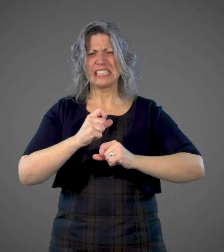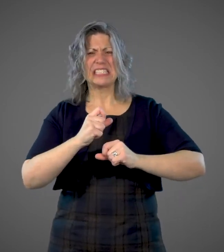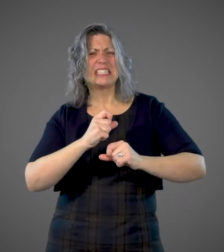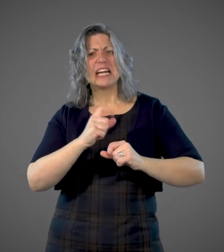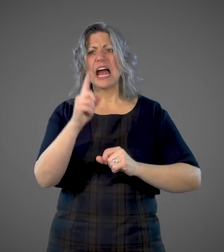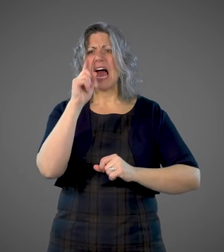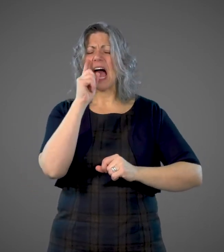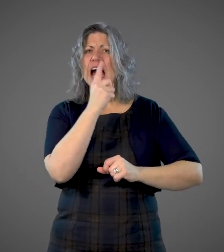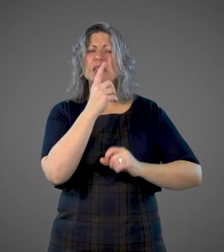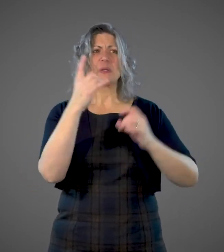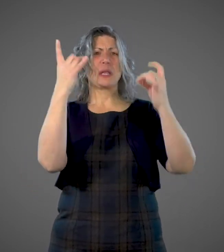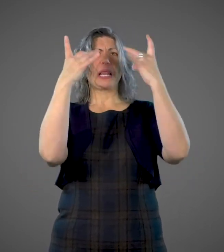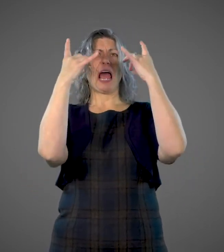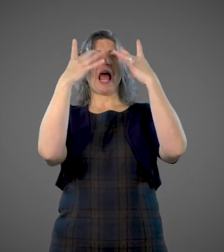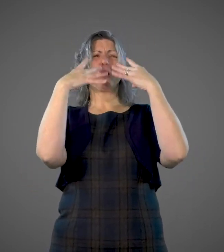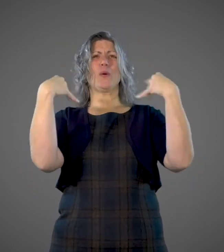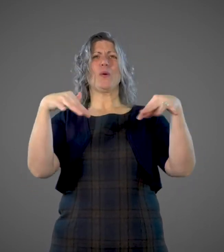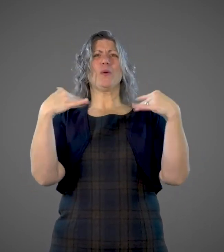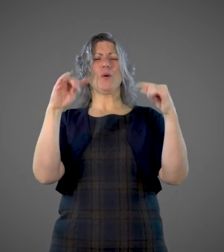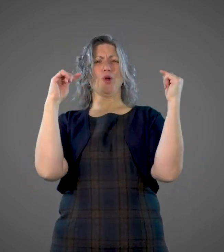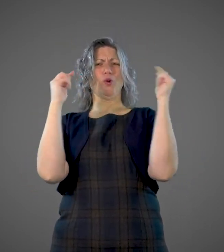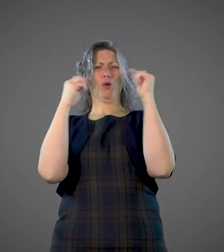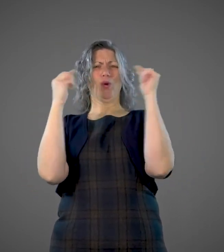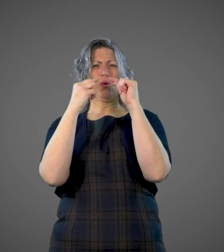If lights seem too bright and they are hurting your eyes.